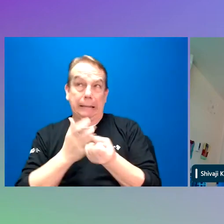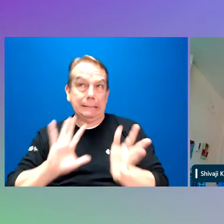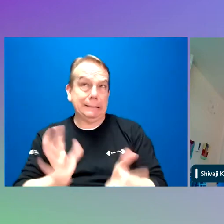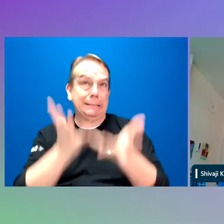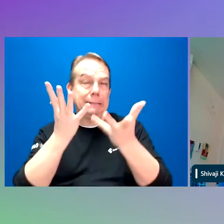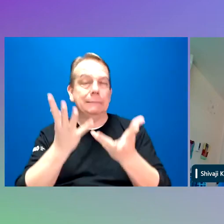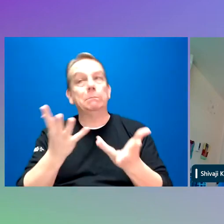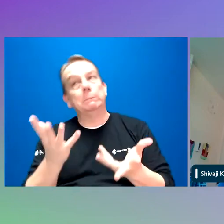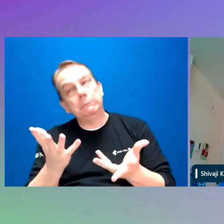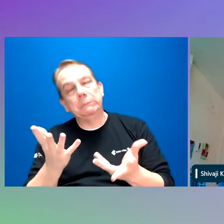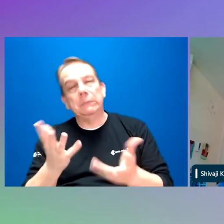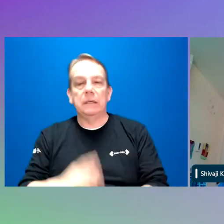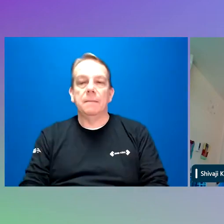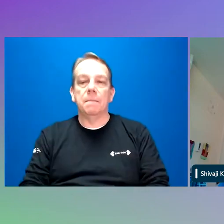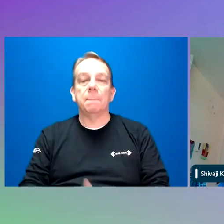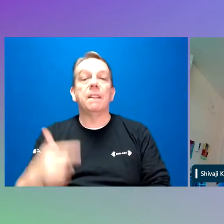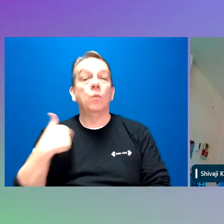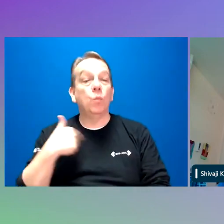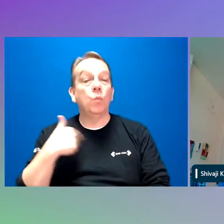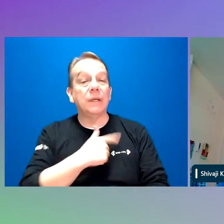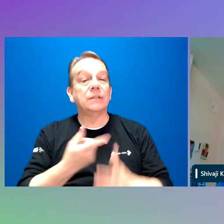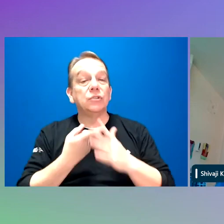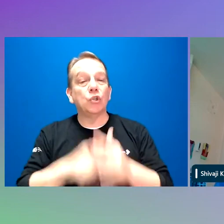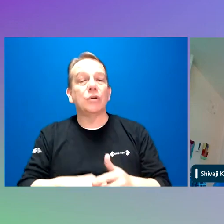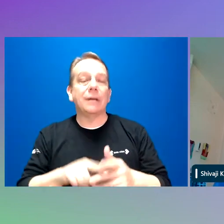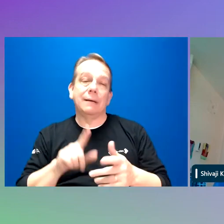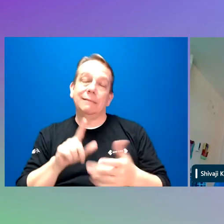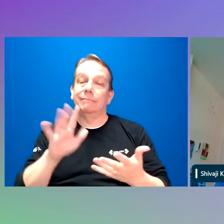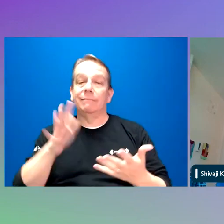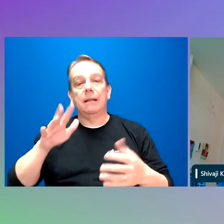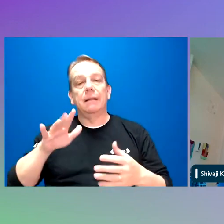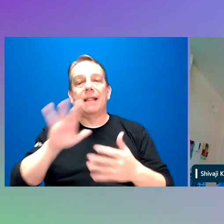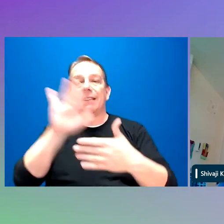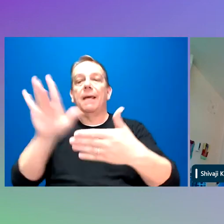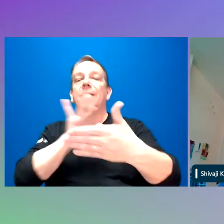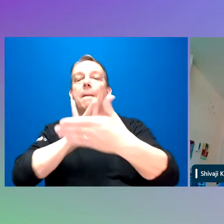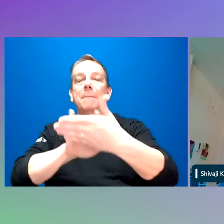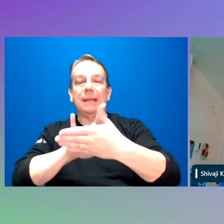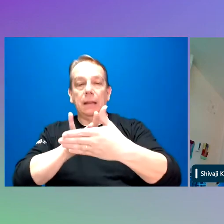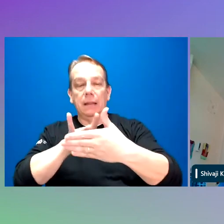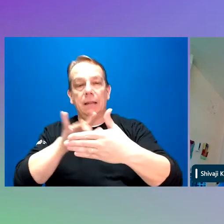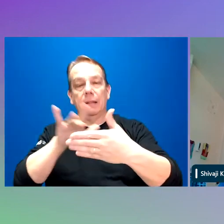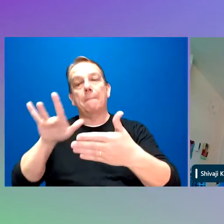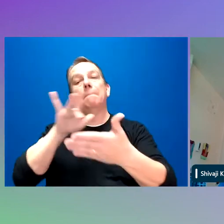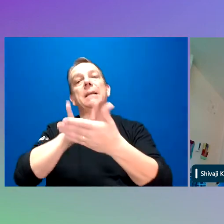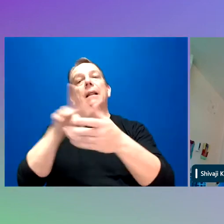said, we started in the middle, right? So the middle management.